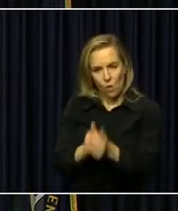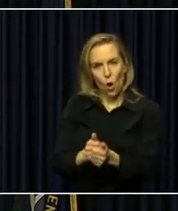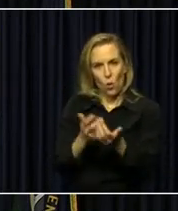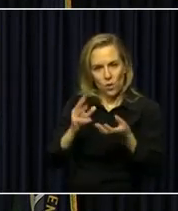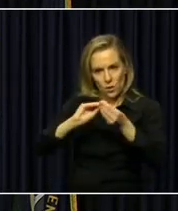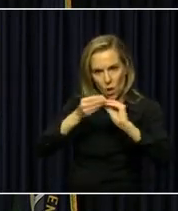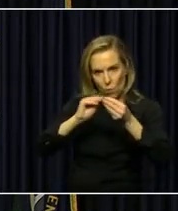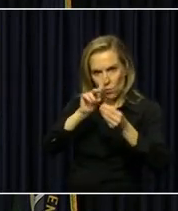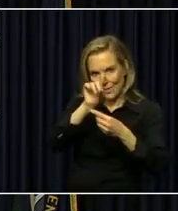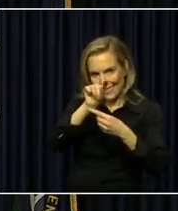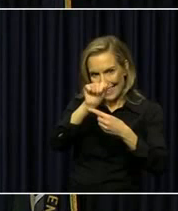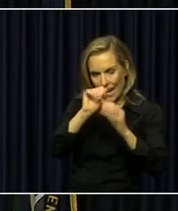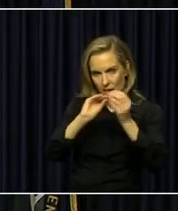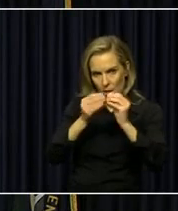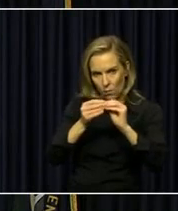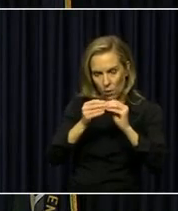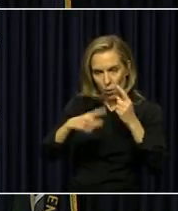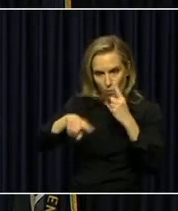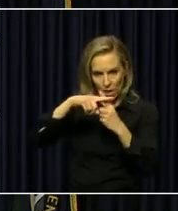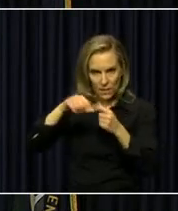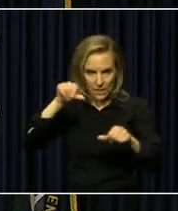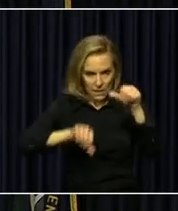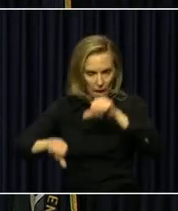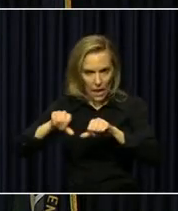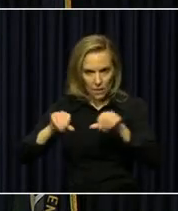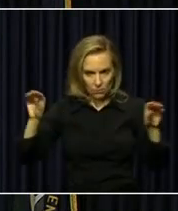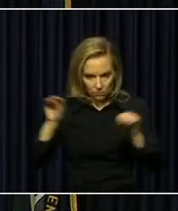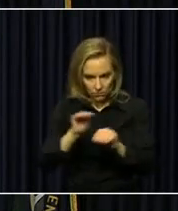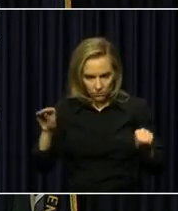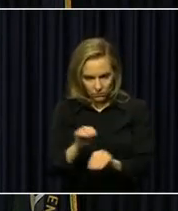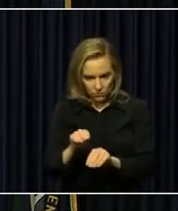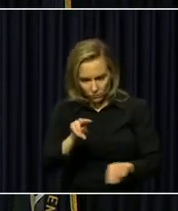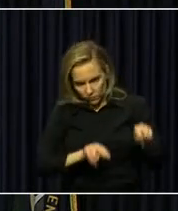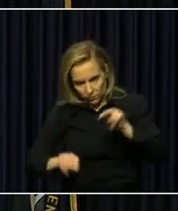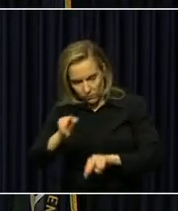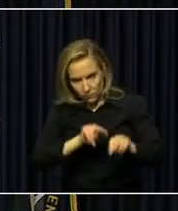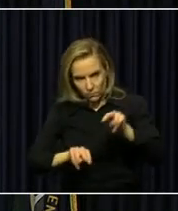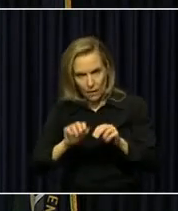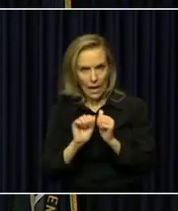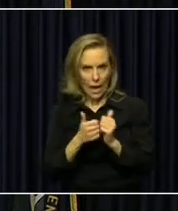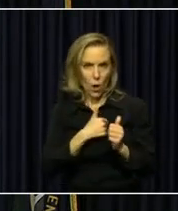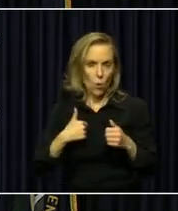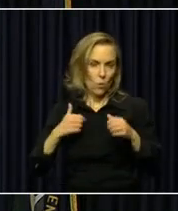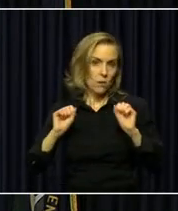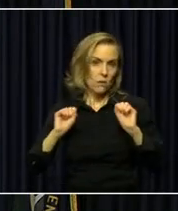THAT'S 2707. OUR TOTAL NUMBERS TEST TO DATE,